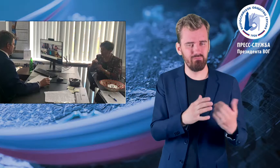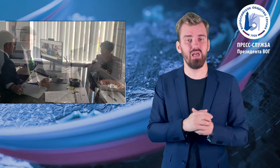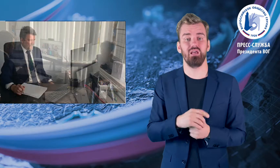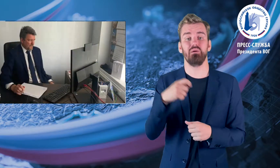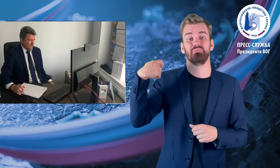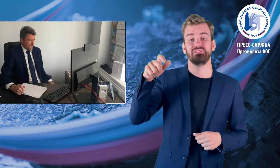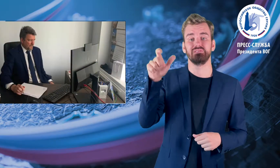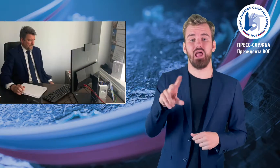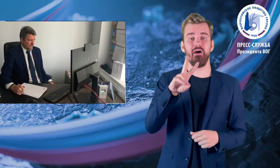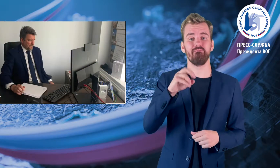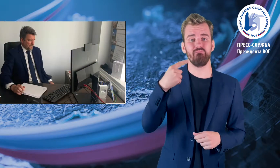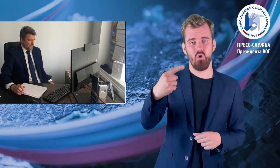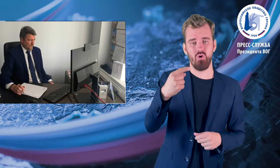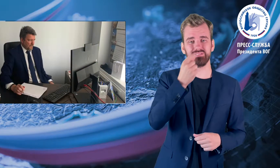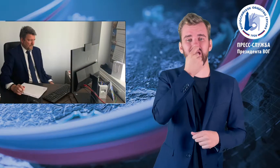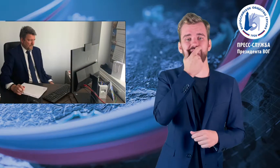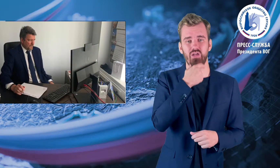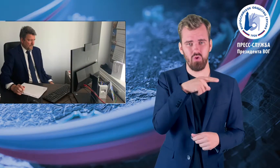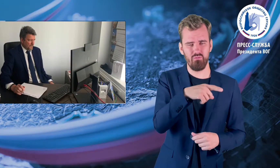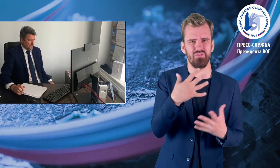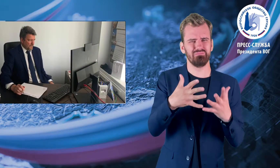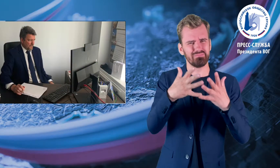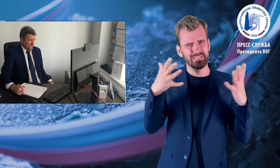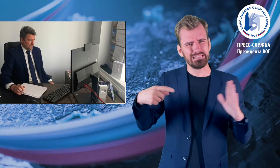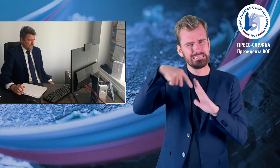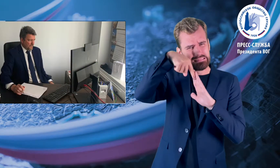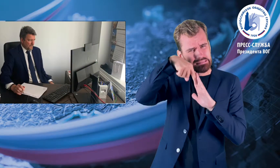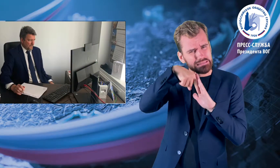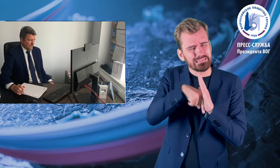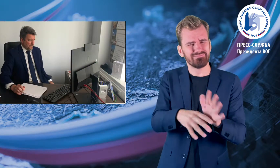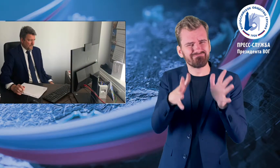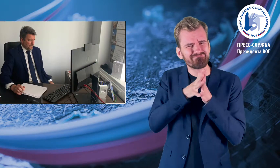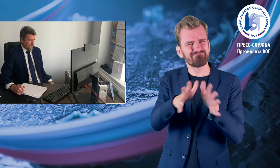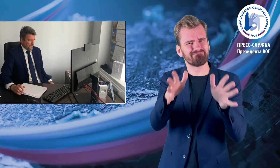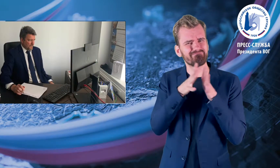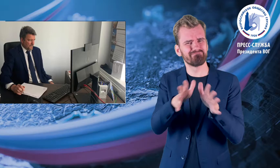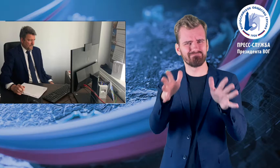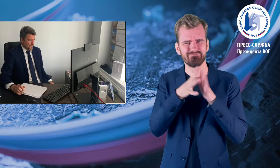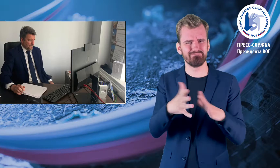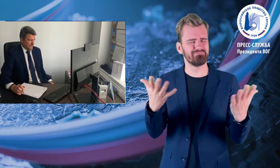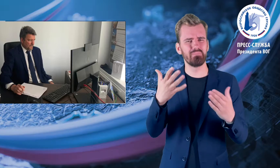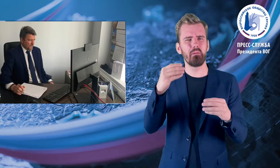VOG President Stanislav Ivanov outlined the essence